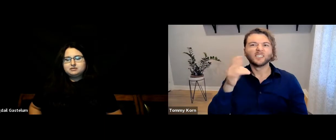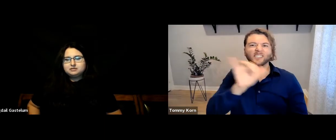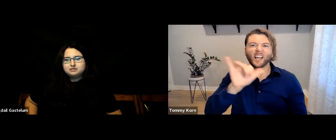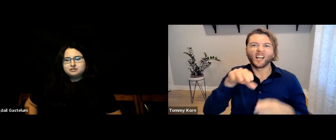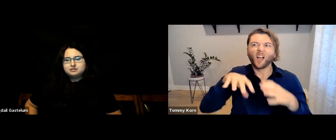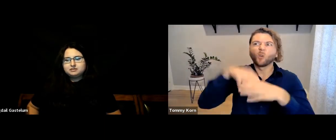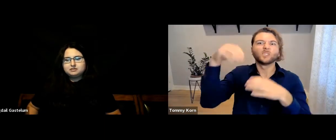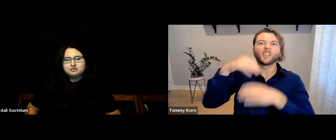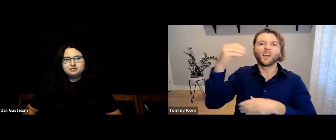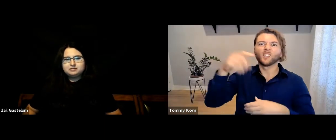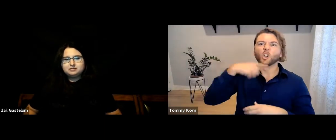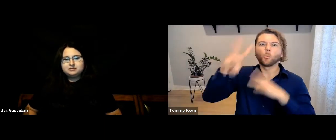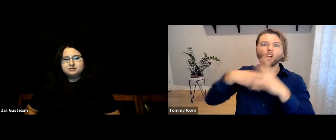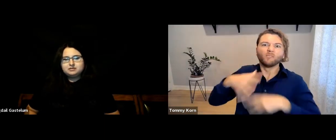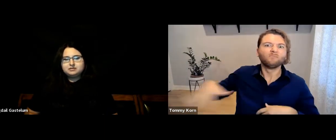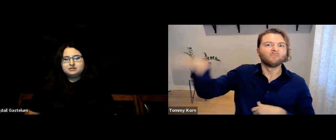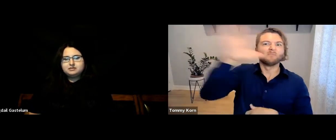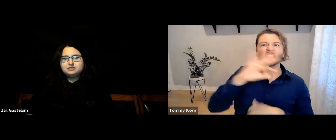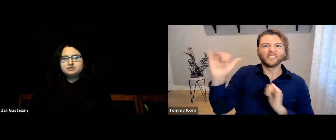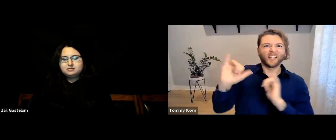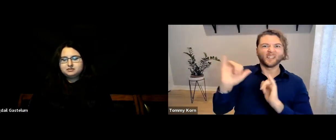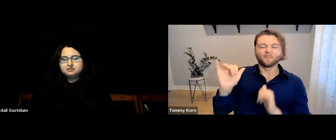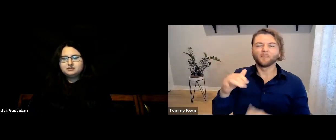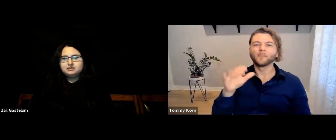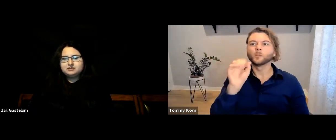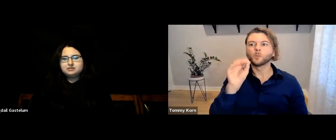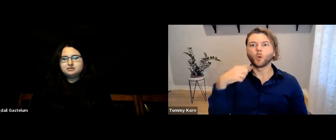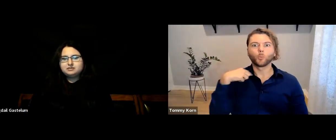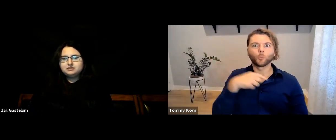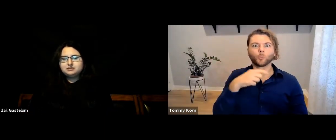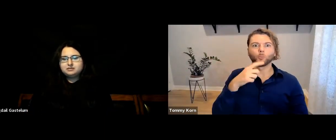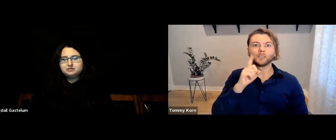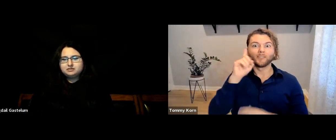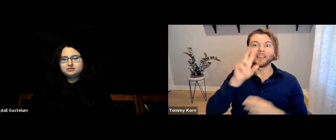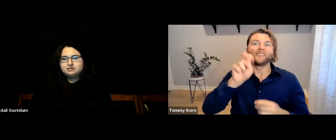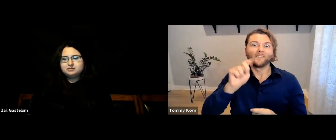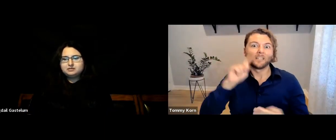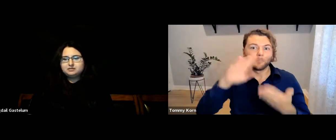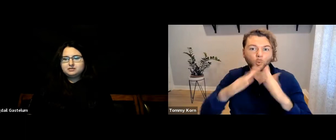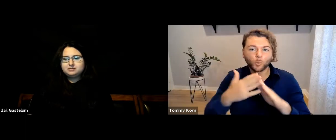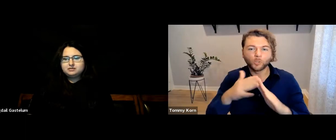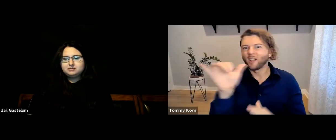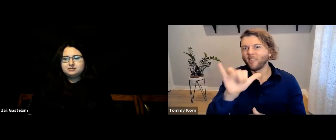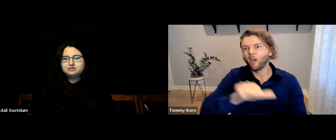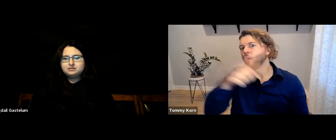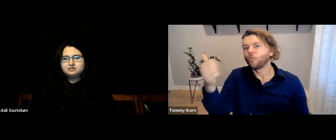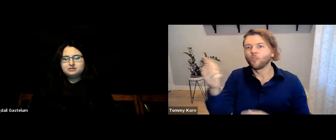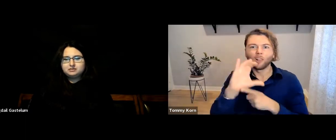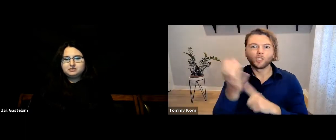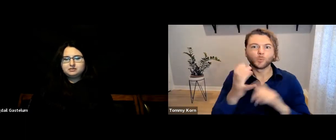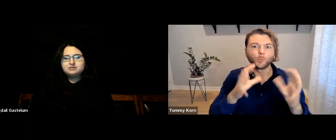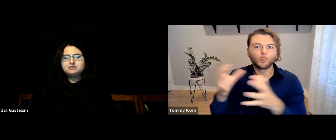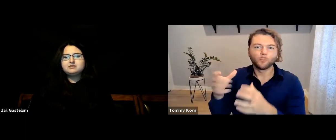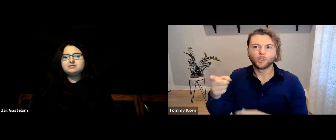as it is in the hearing world. The Deaf community is the same as other cultural groups